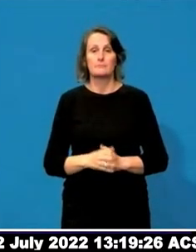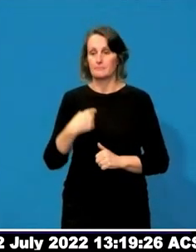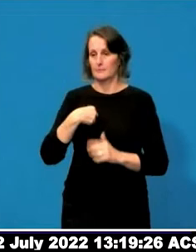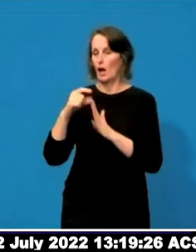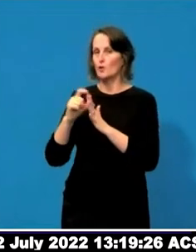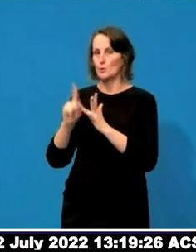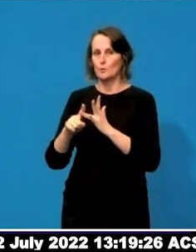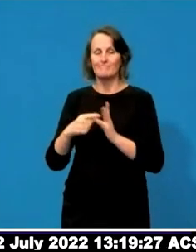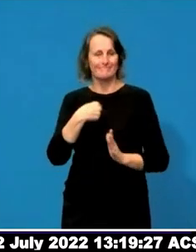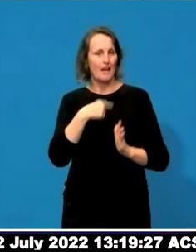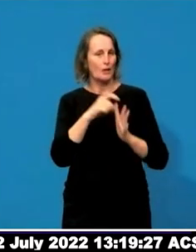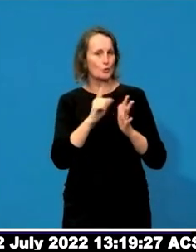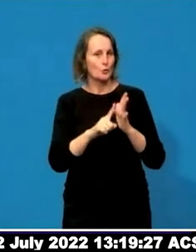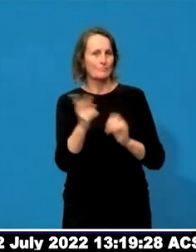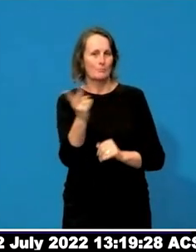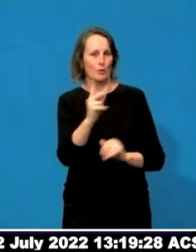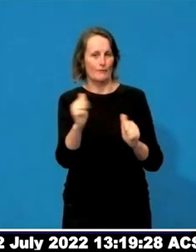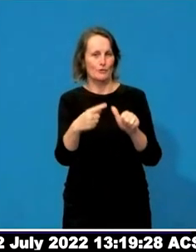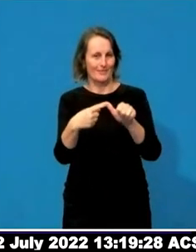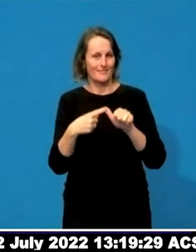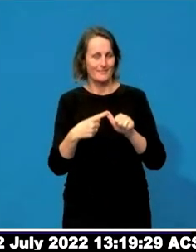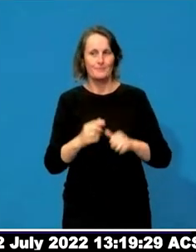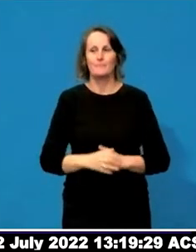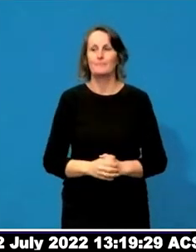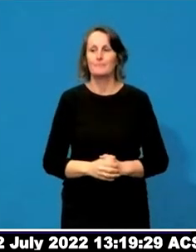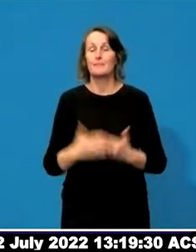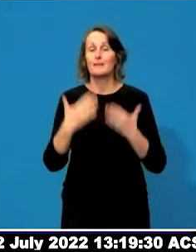I do. Yes, thank you very much.